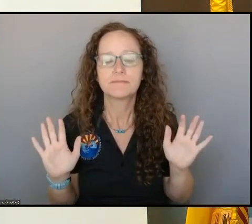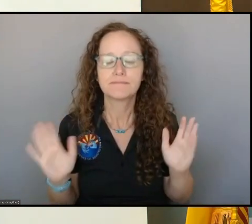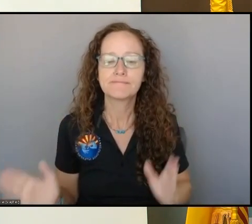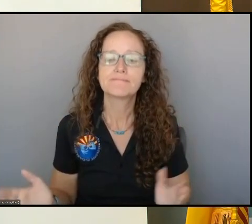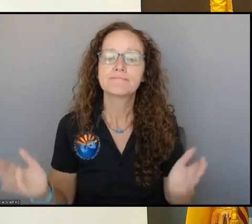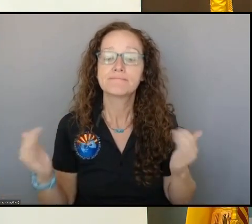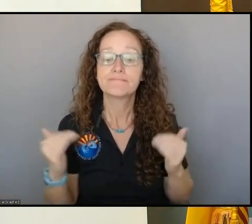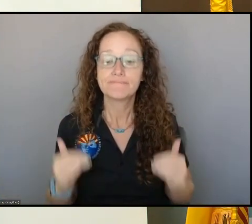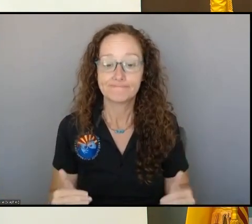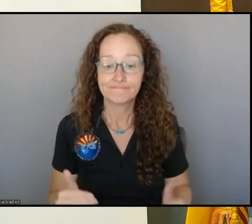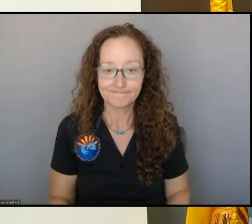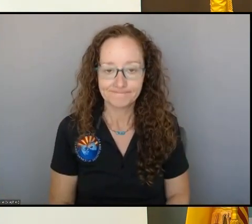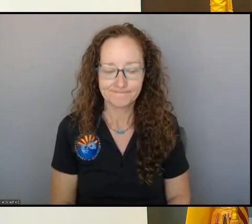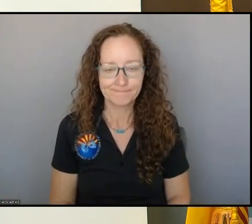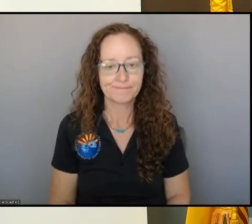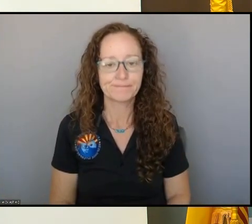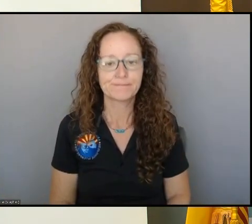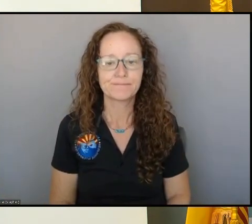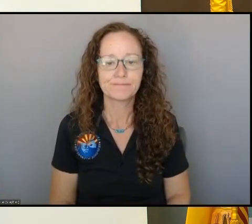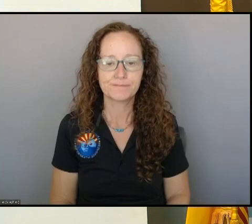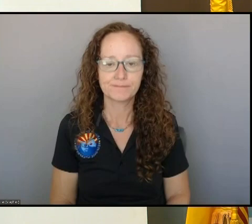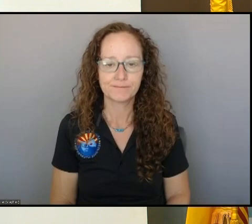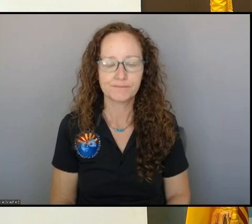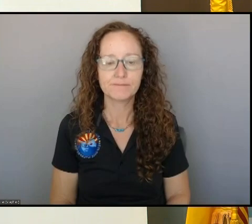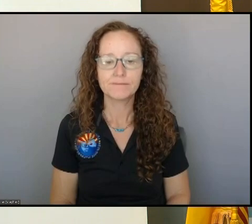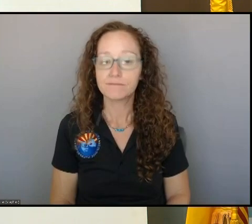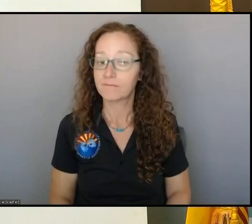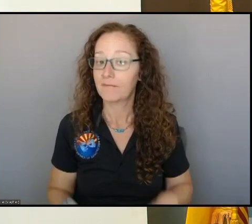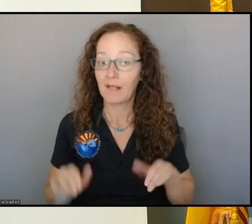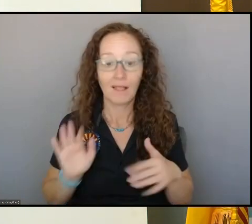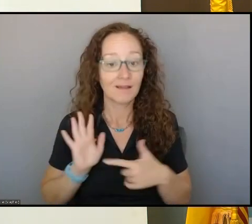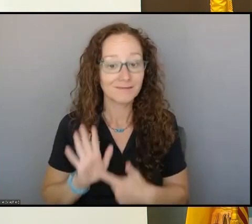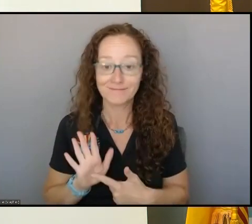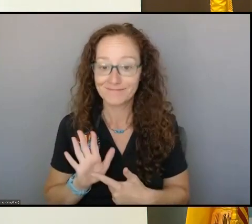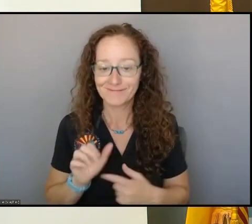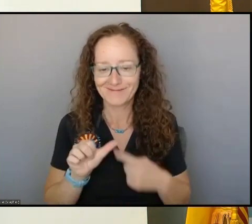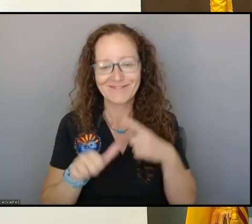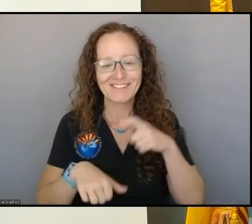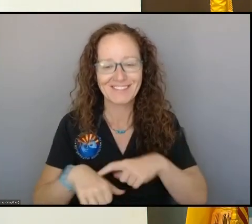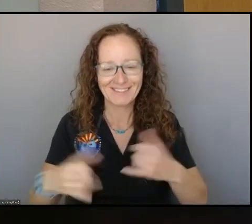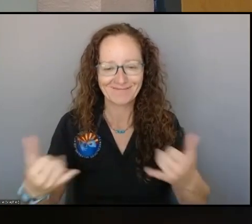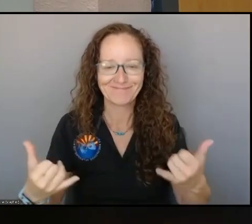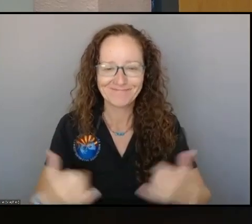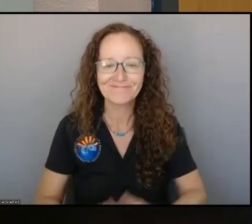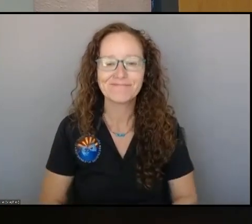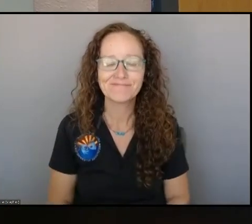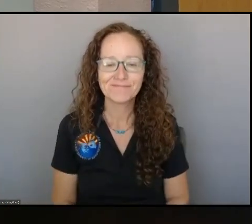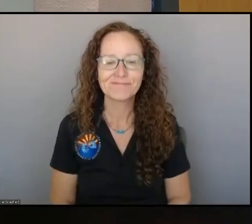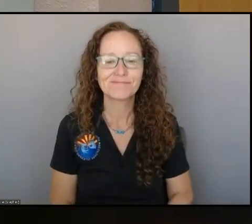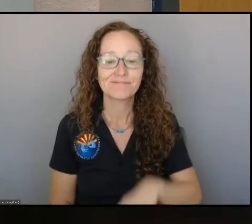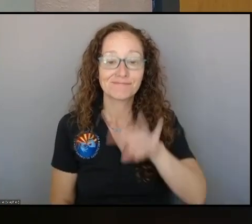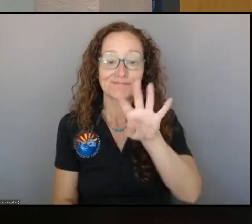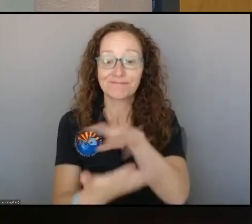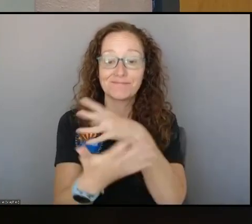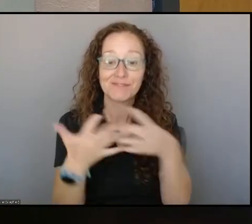and that next slide is something I haven't shown before. This is a chart that shows the high and the low